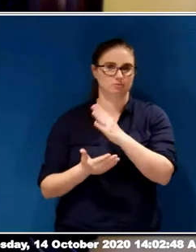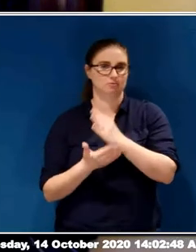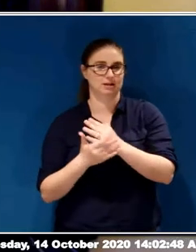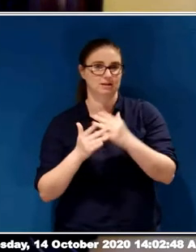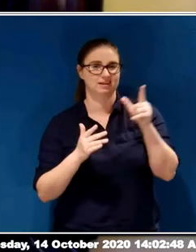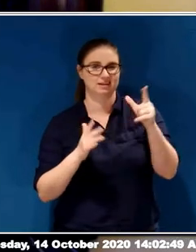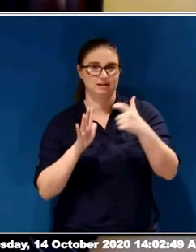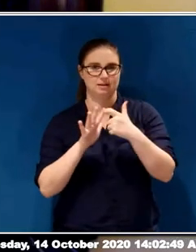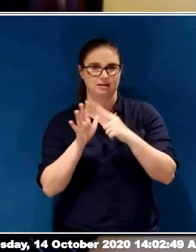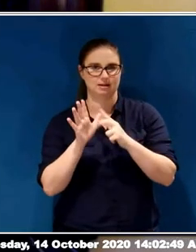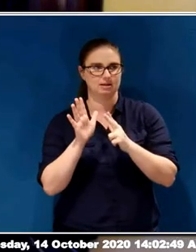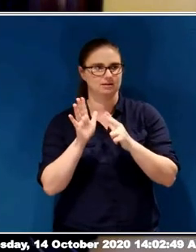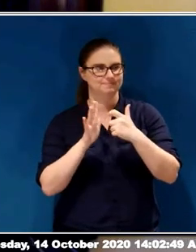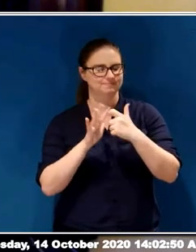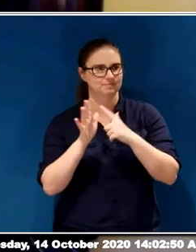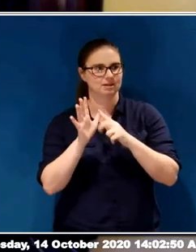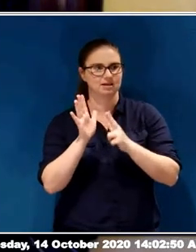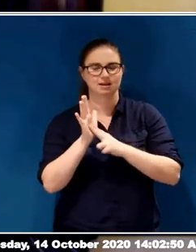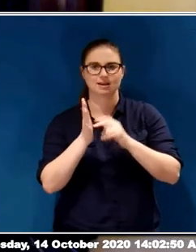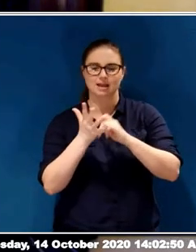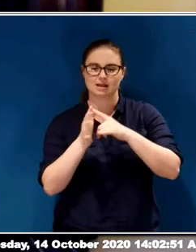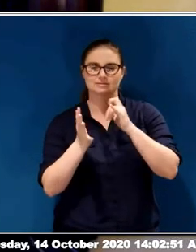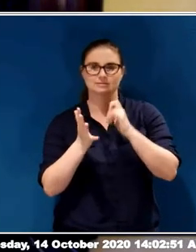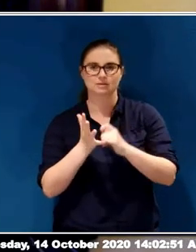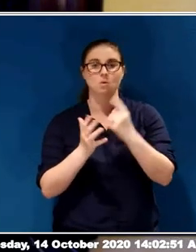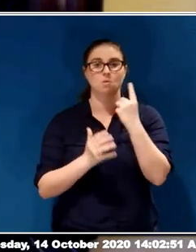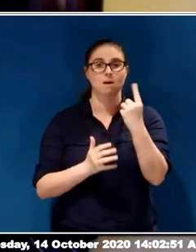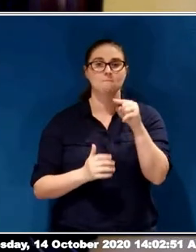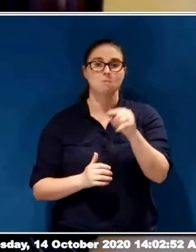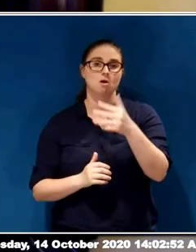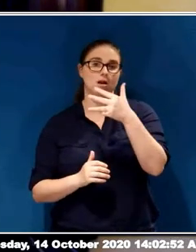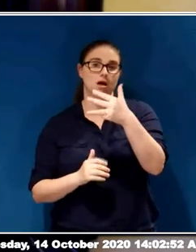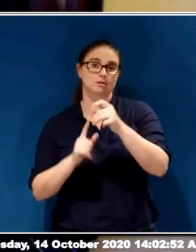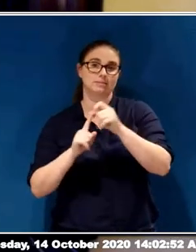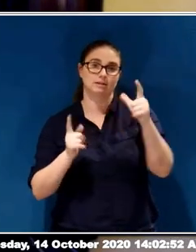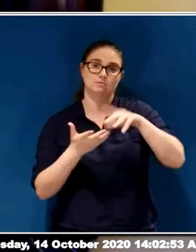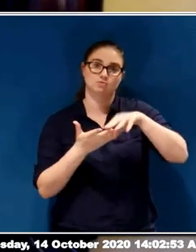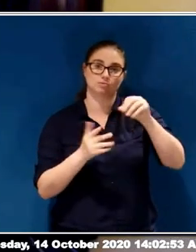school compared to as the ABS reports as 14 per cent in Australia.